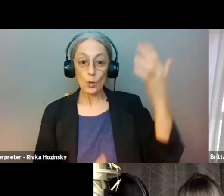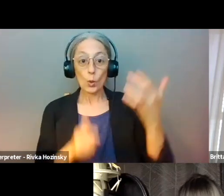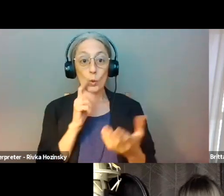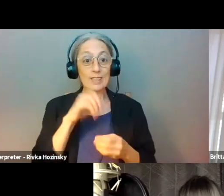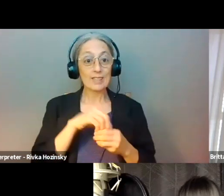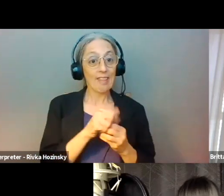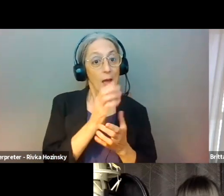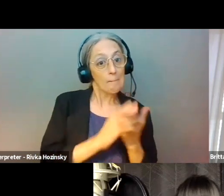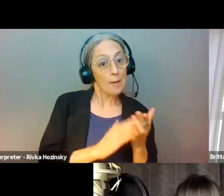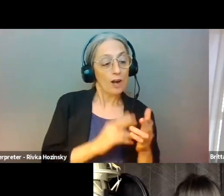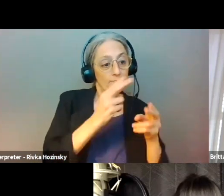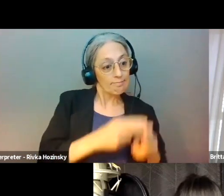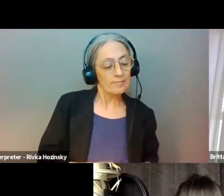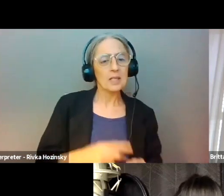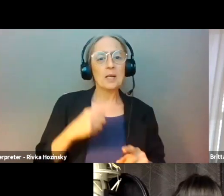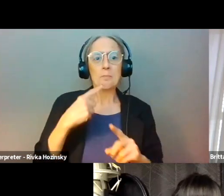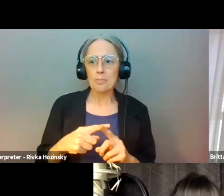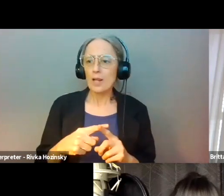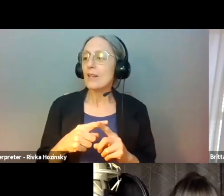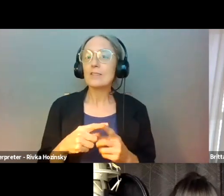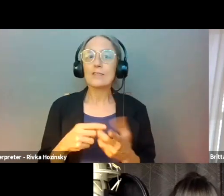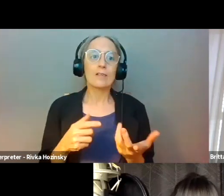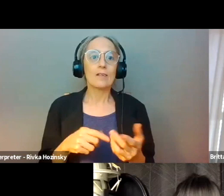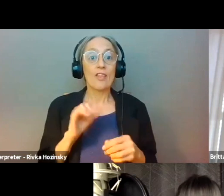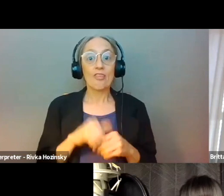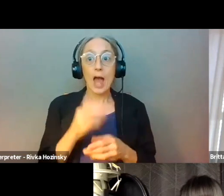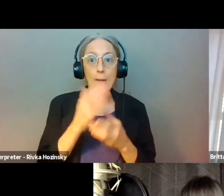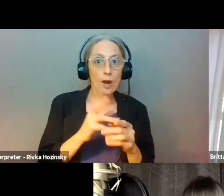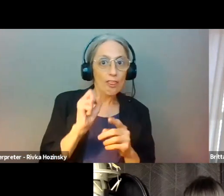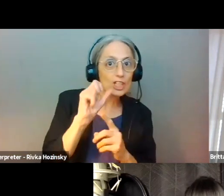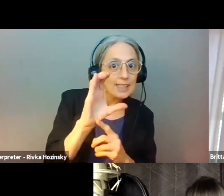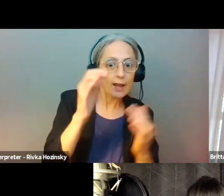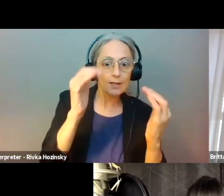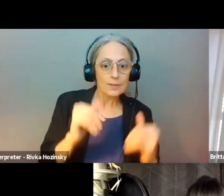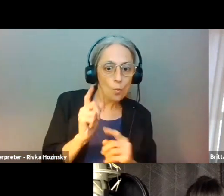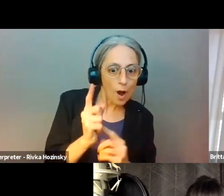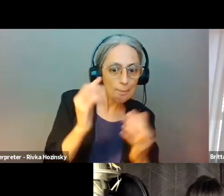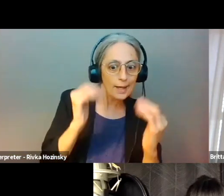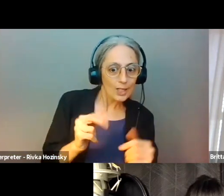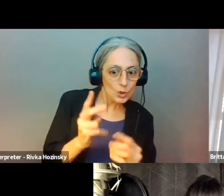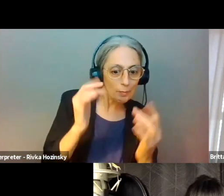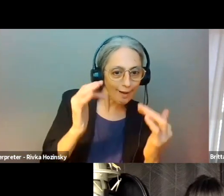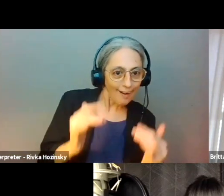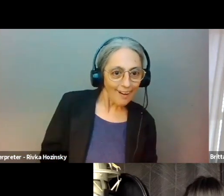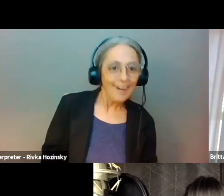to describe, but even that the segment was going to last 30 seconds. And so that really allowed me and my colleague to say